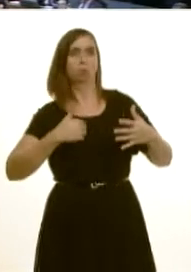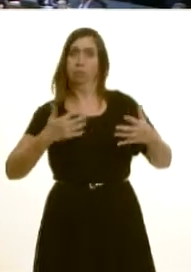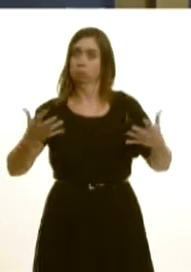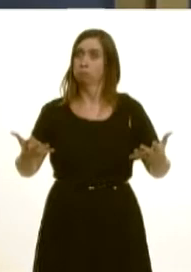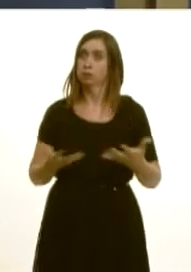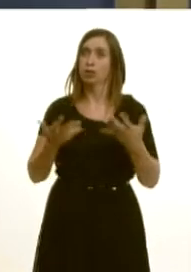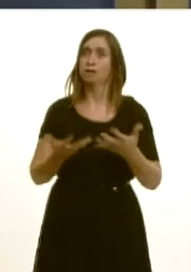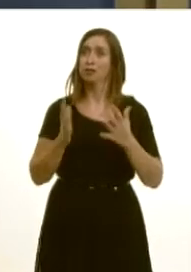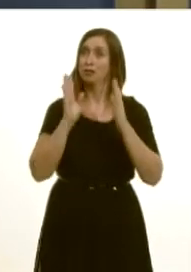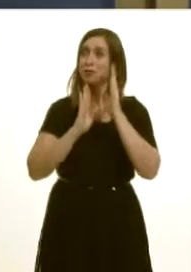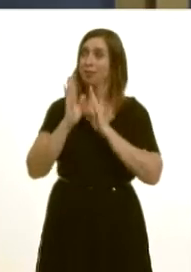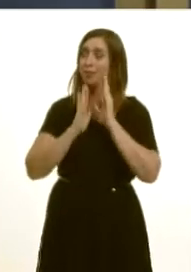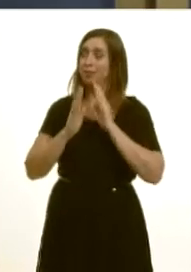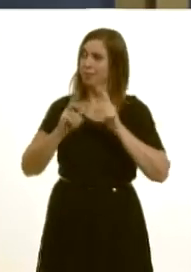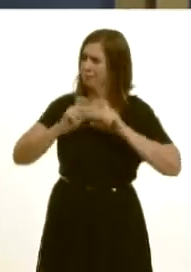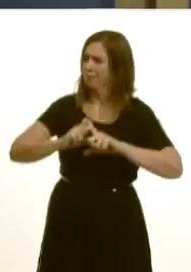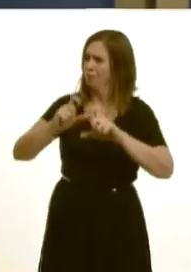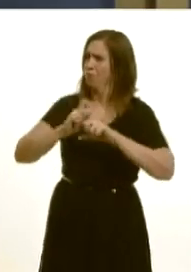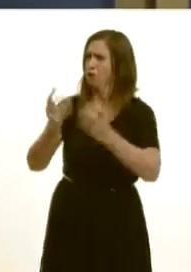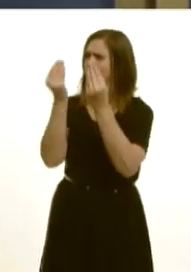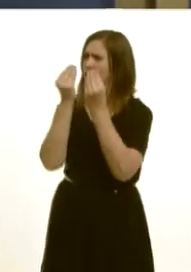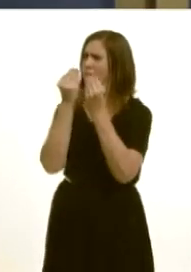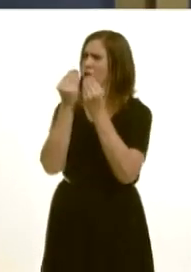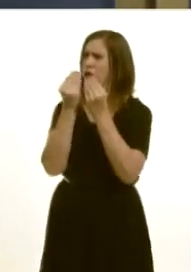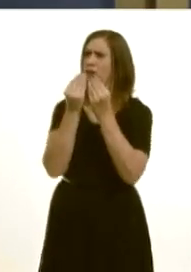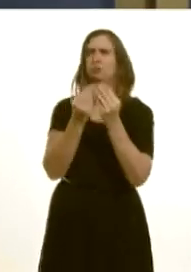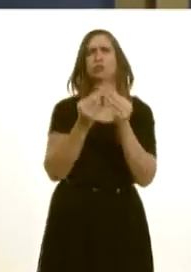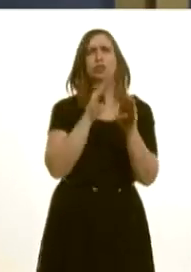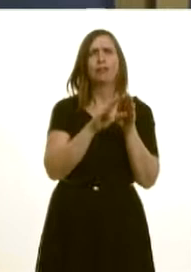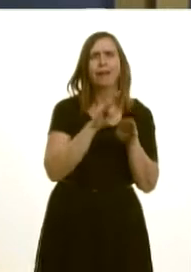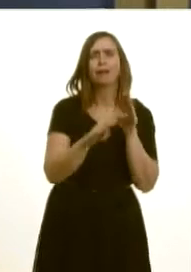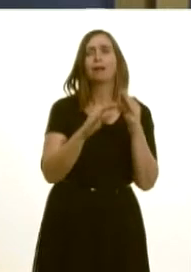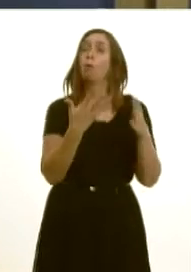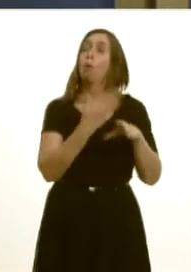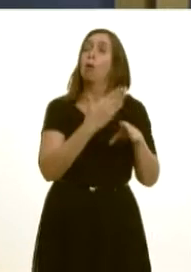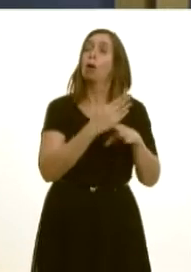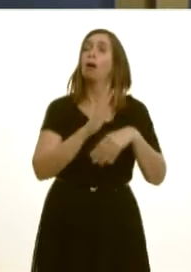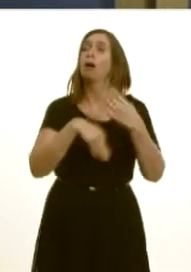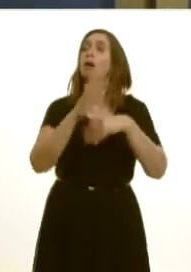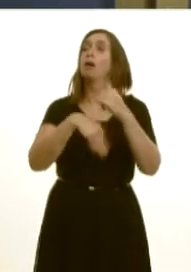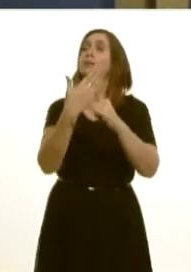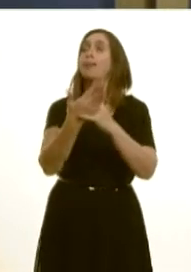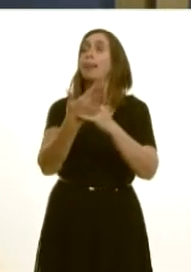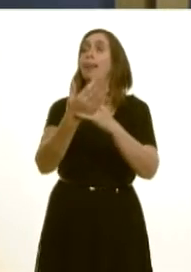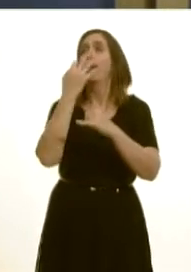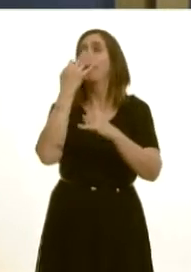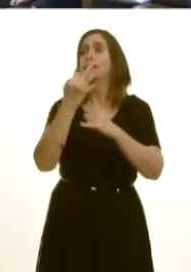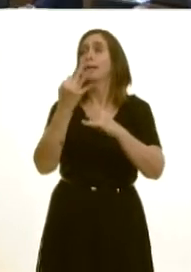hyfforddiant neu ryw fath o le gwaith tan eu bod yn 18 o leiaf, fel nad ydynt yn segur,